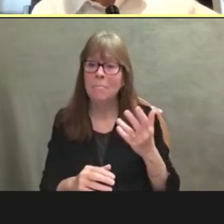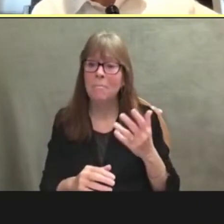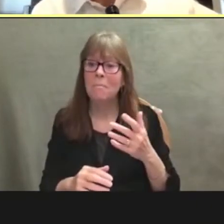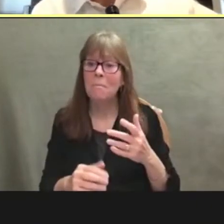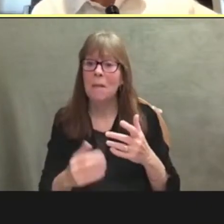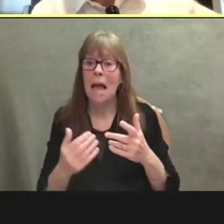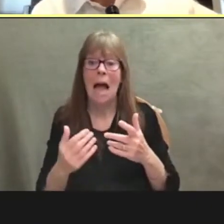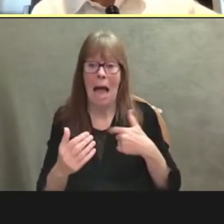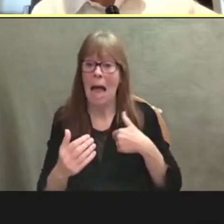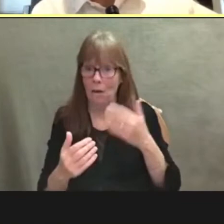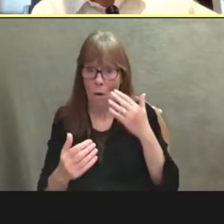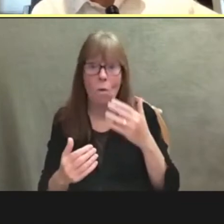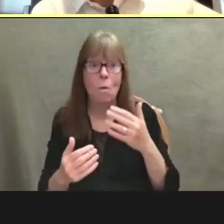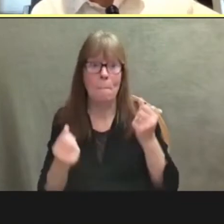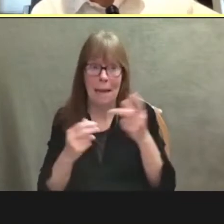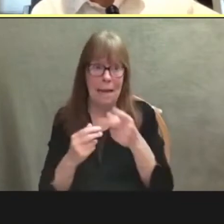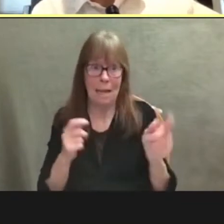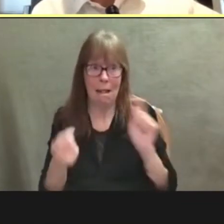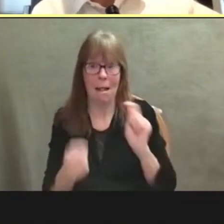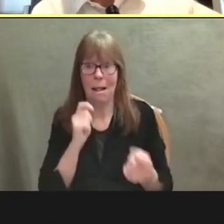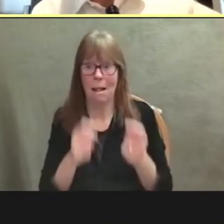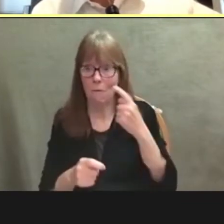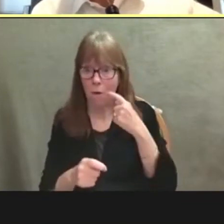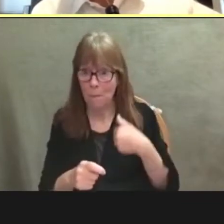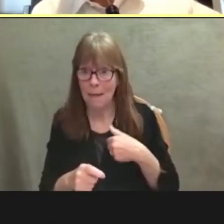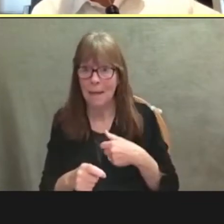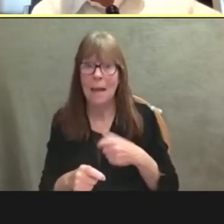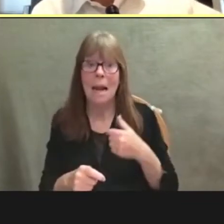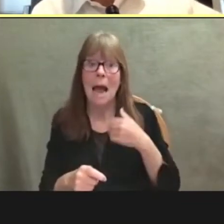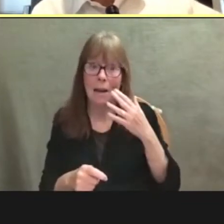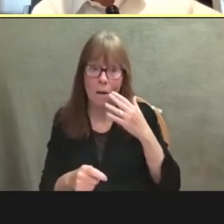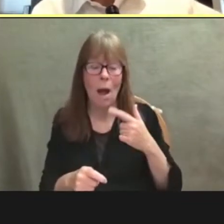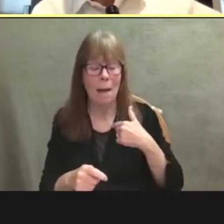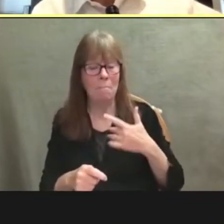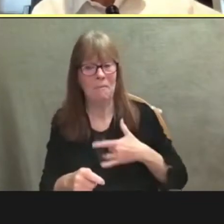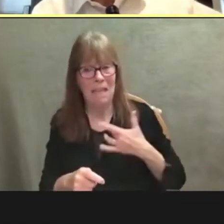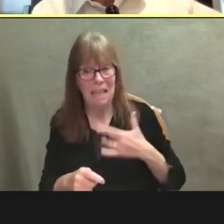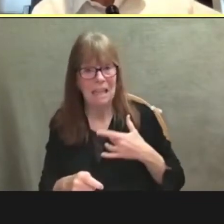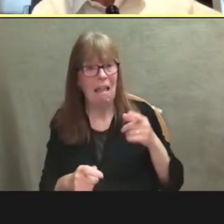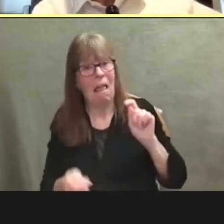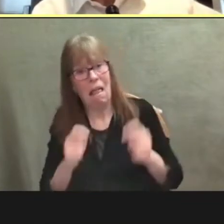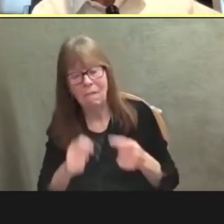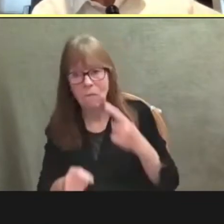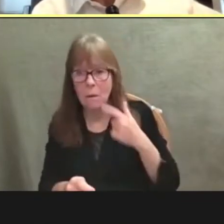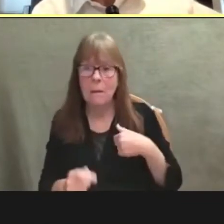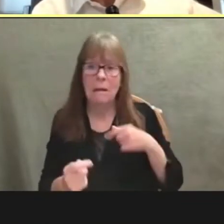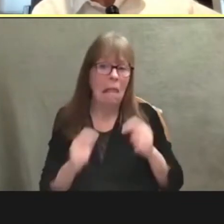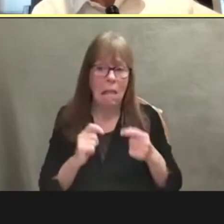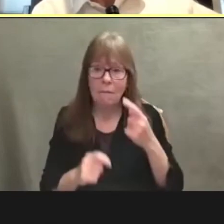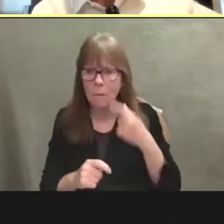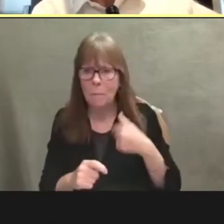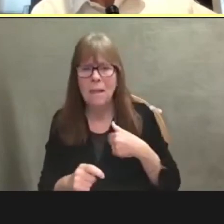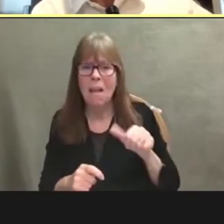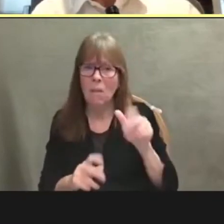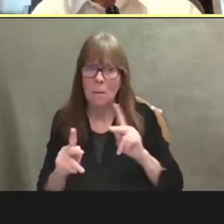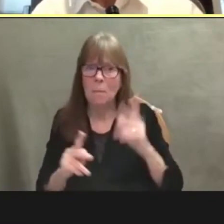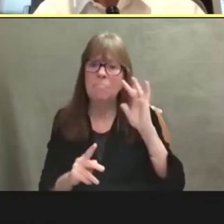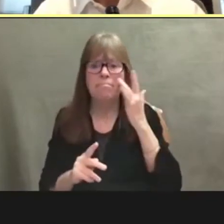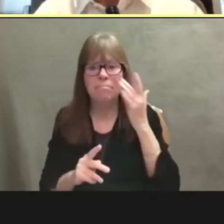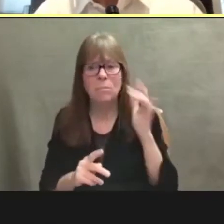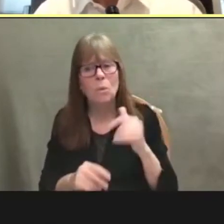So I know a lot of other people are sick of feeling this way also.